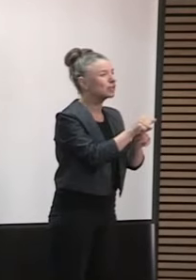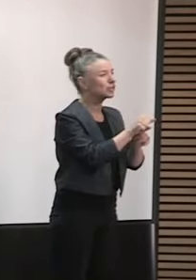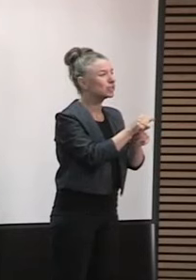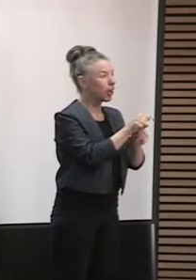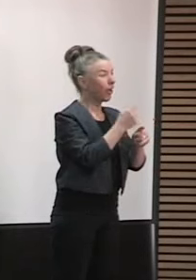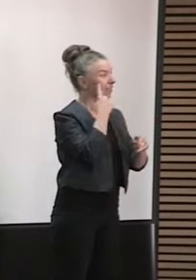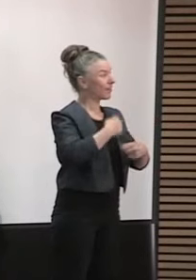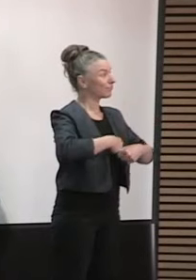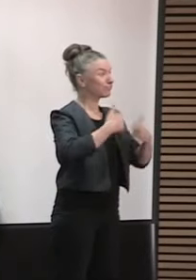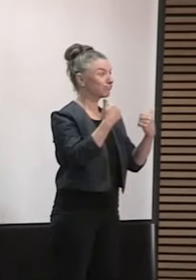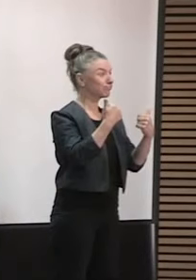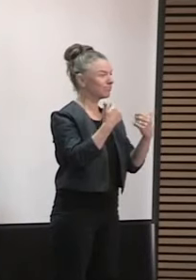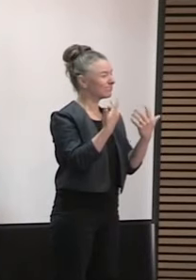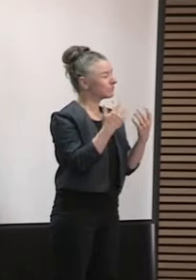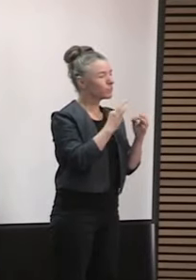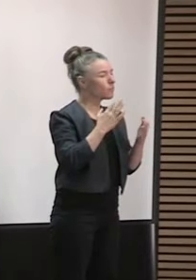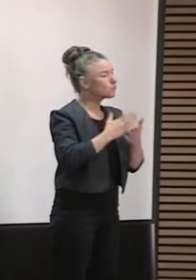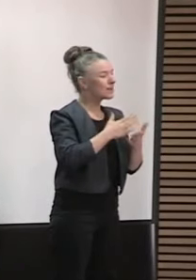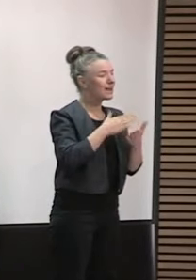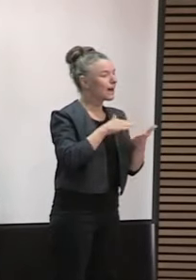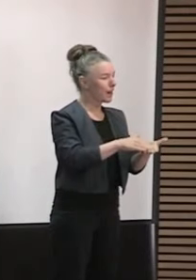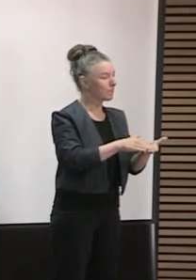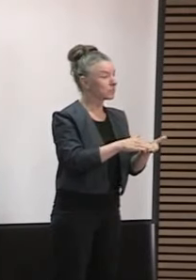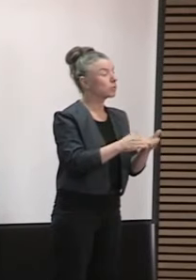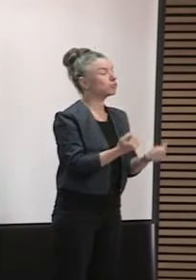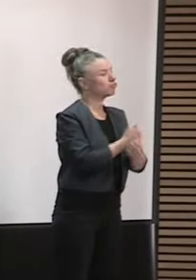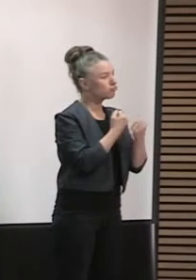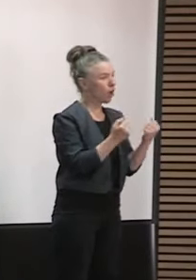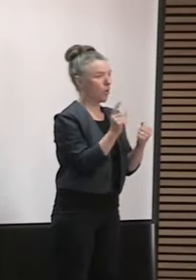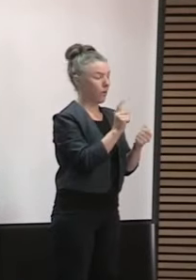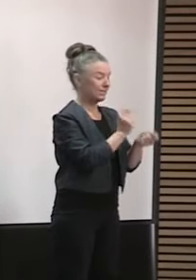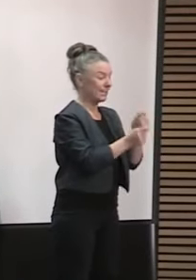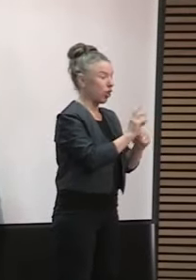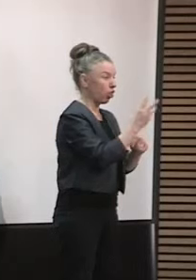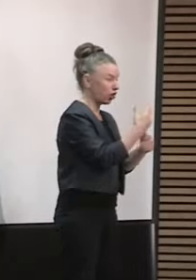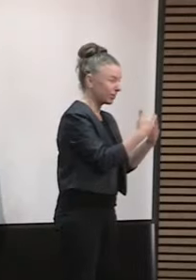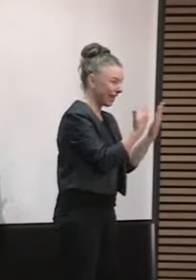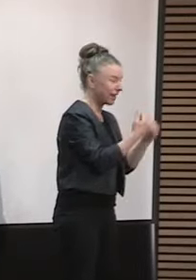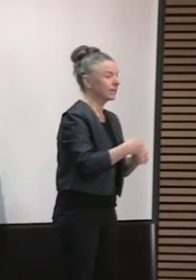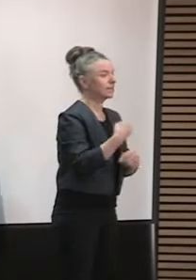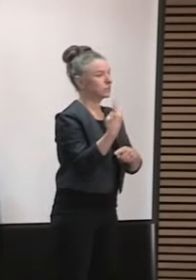making sure what the risk regime there is as tight as possible.